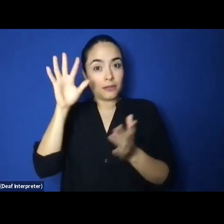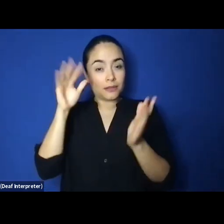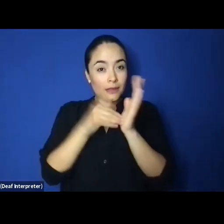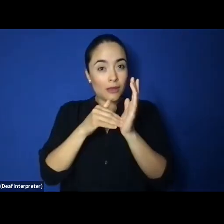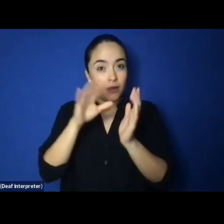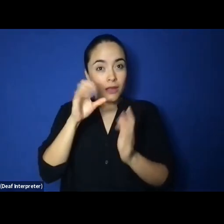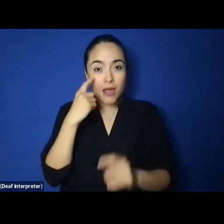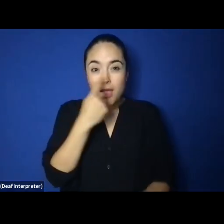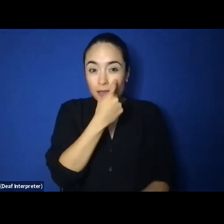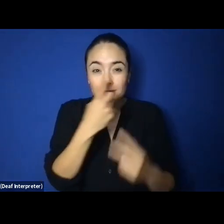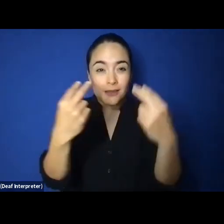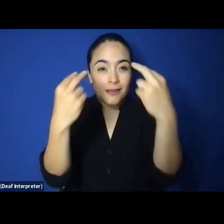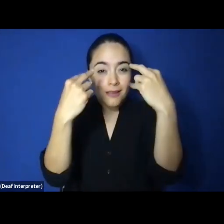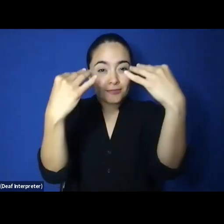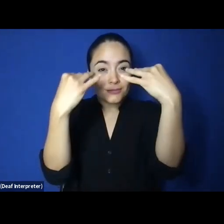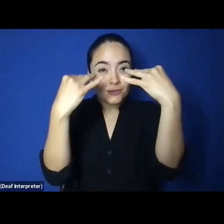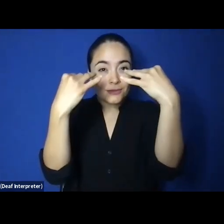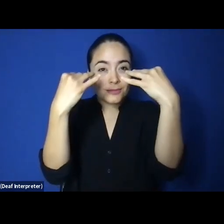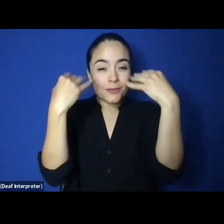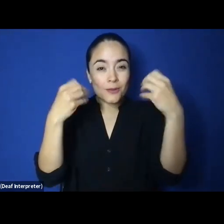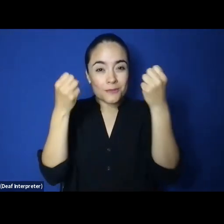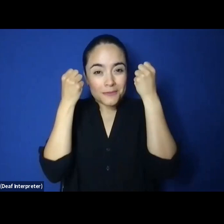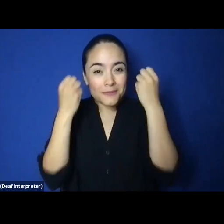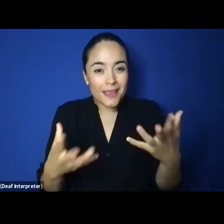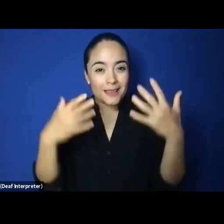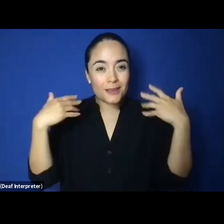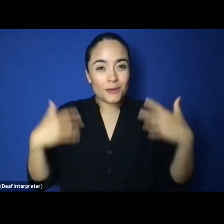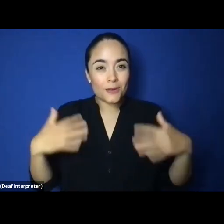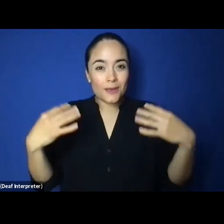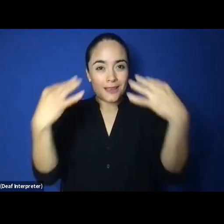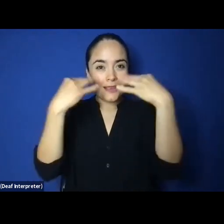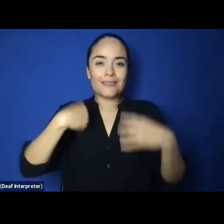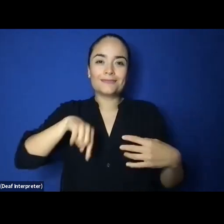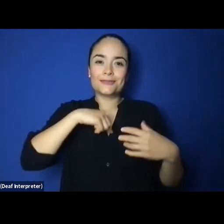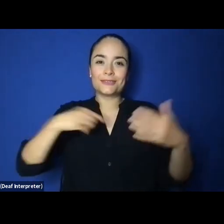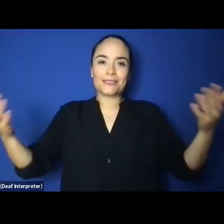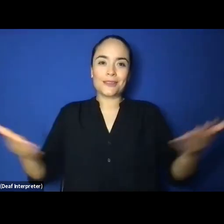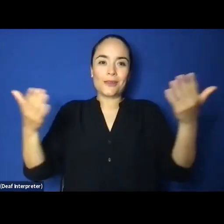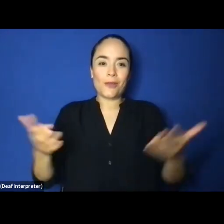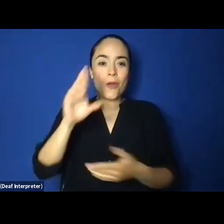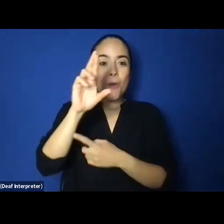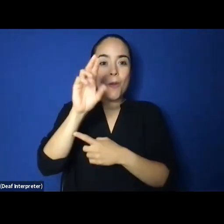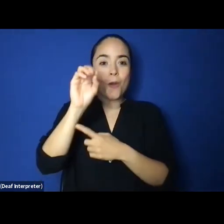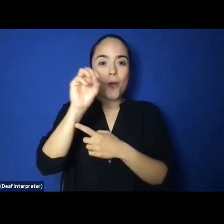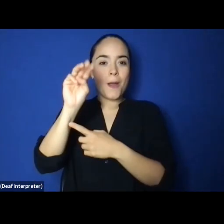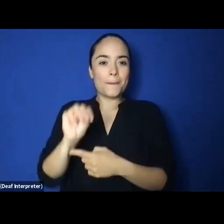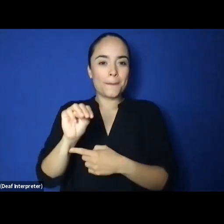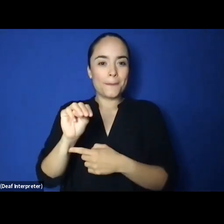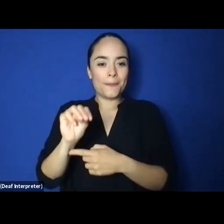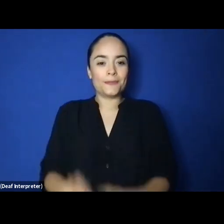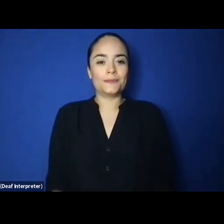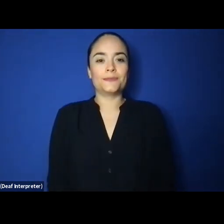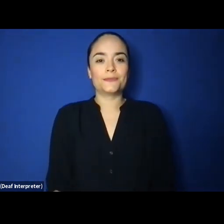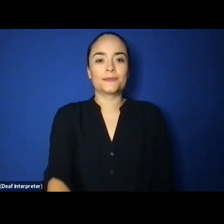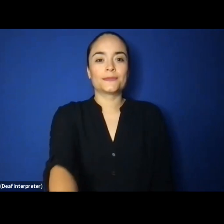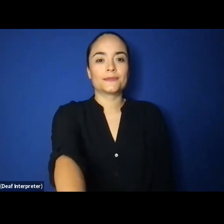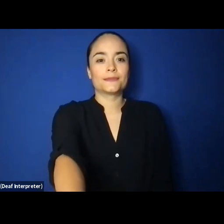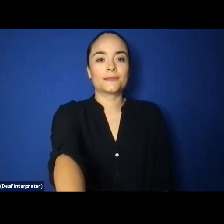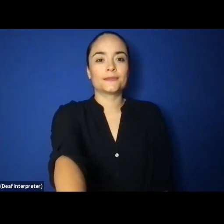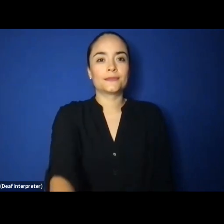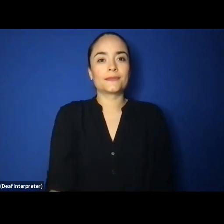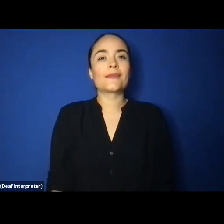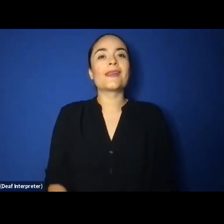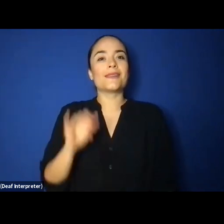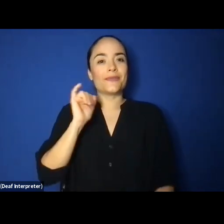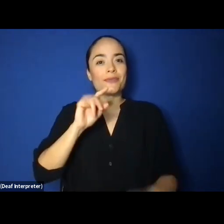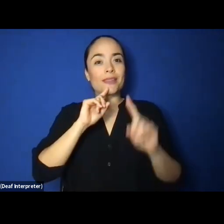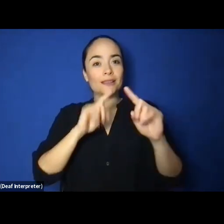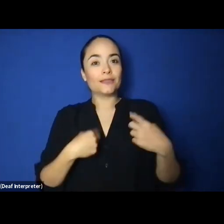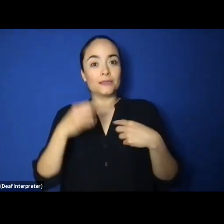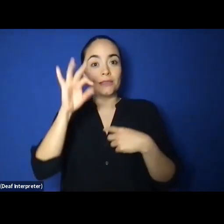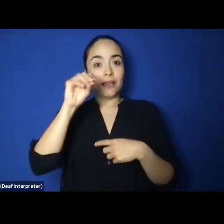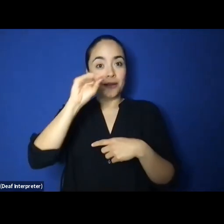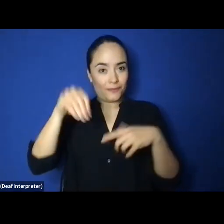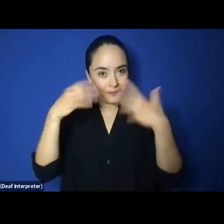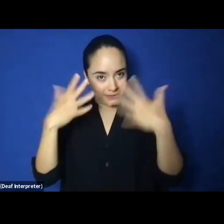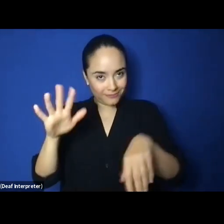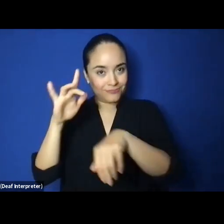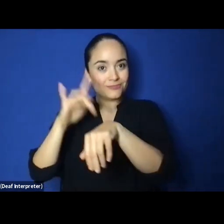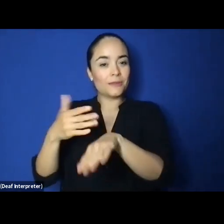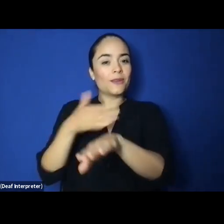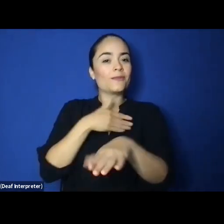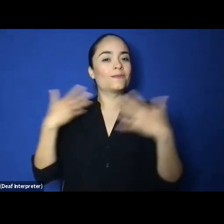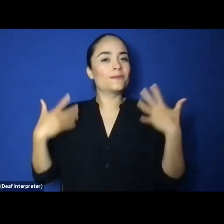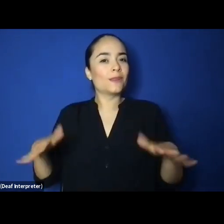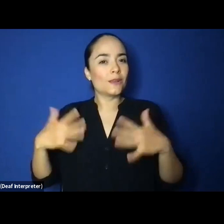of you been here before, and 10% of you are coming back. Well, we're getting ready to celebrate